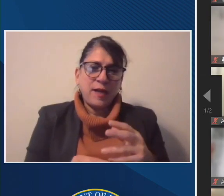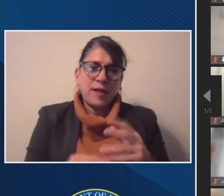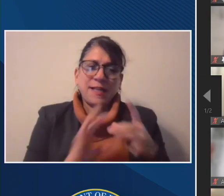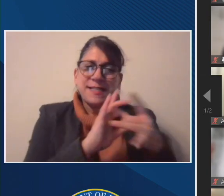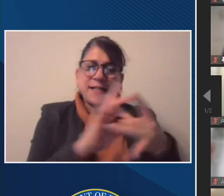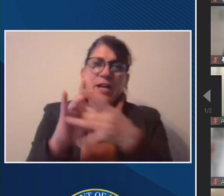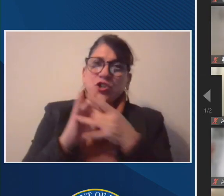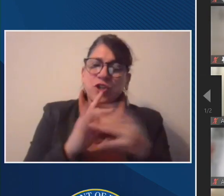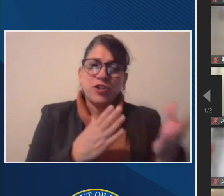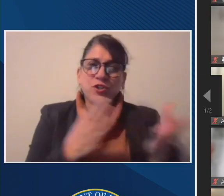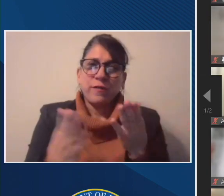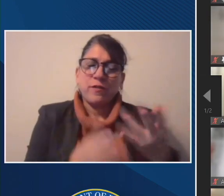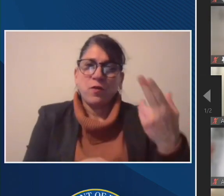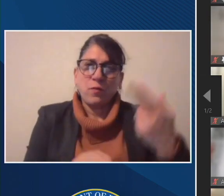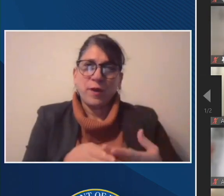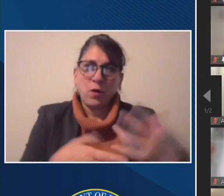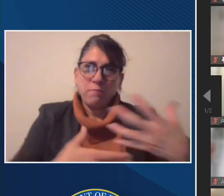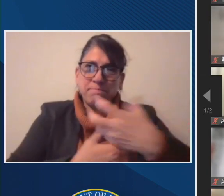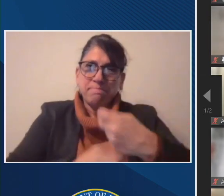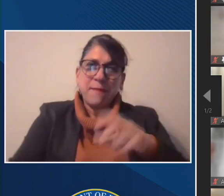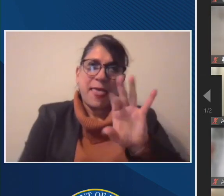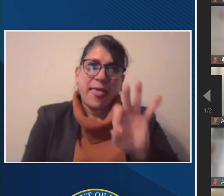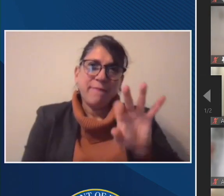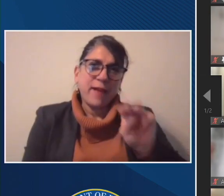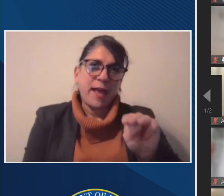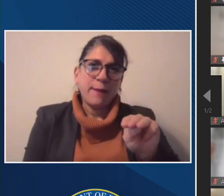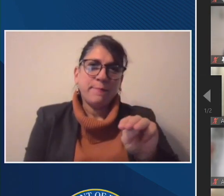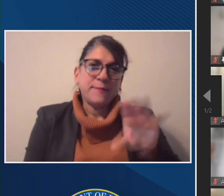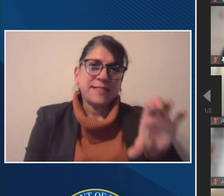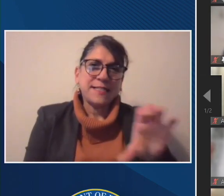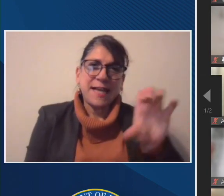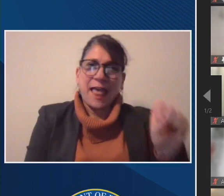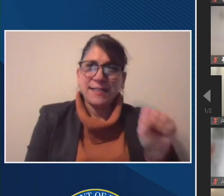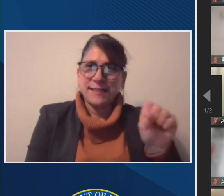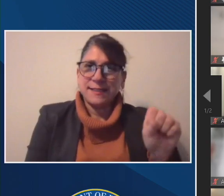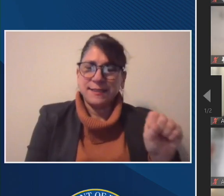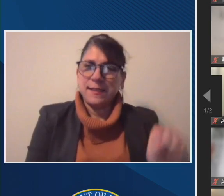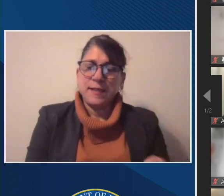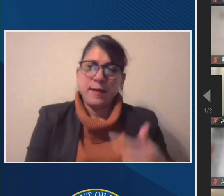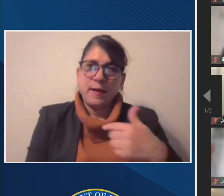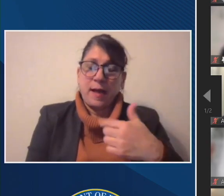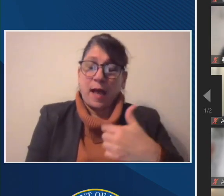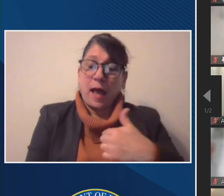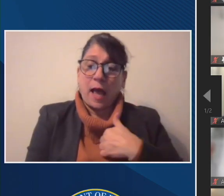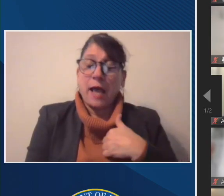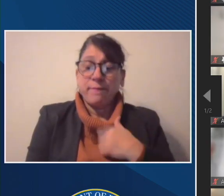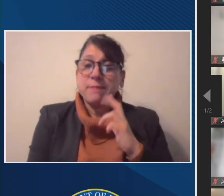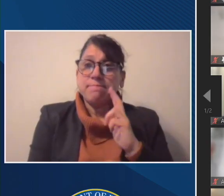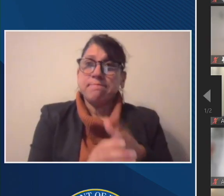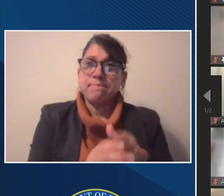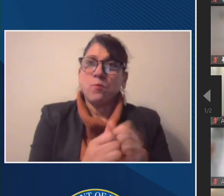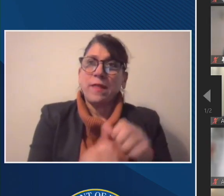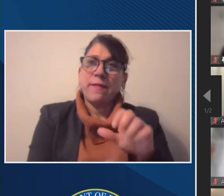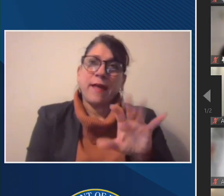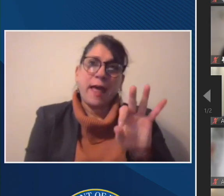forward as FMCS. I myself have been with FMCS for a little over 13 years.